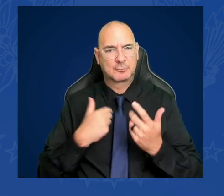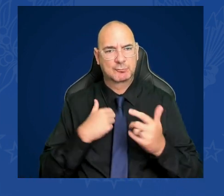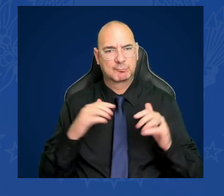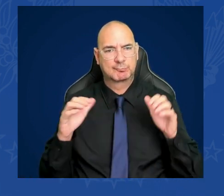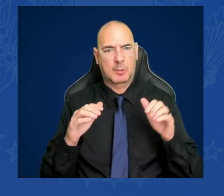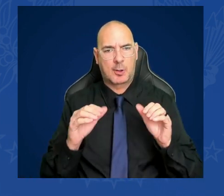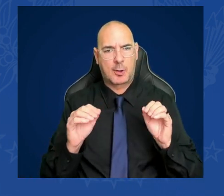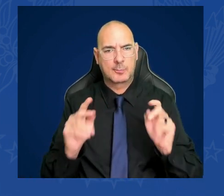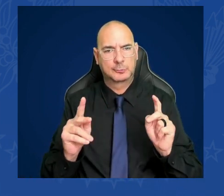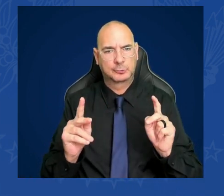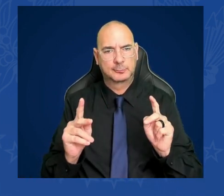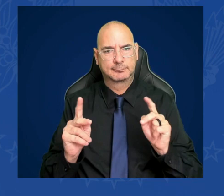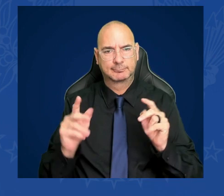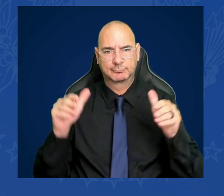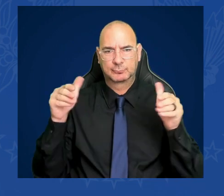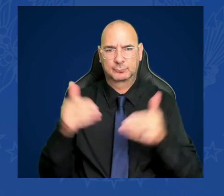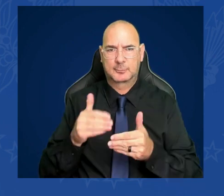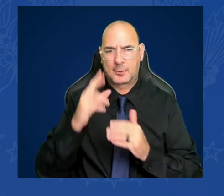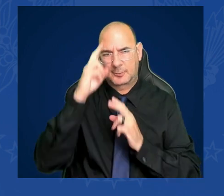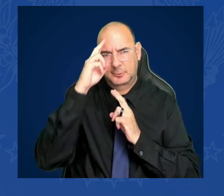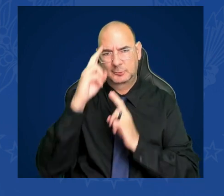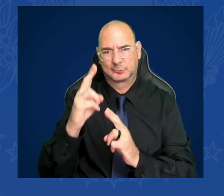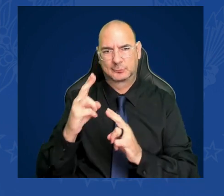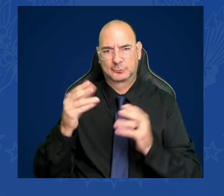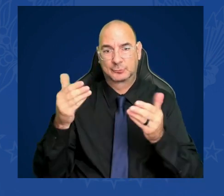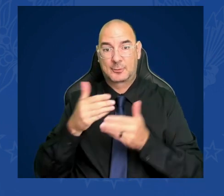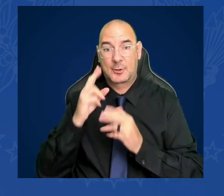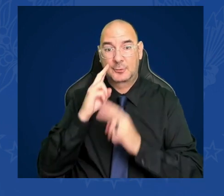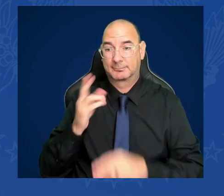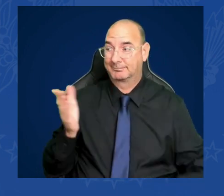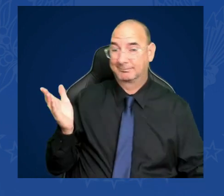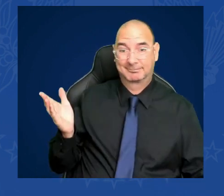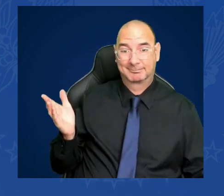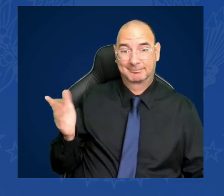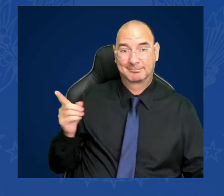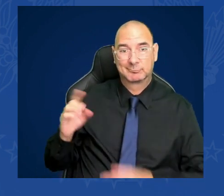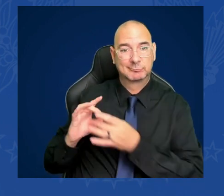We can bring honor to our colleagues, to the institutions of which we are a part